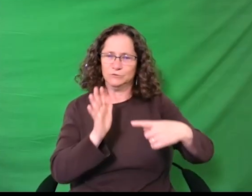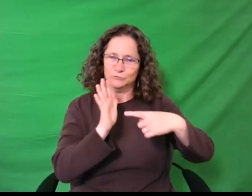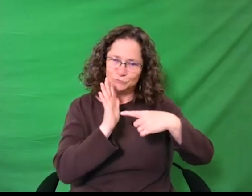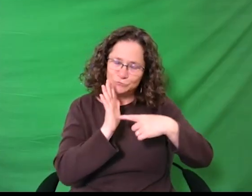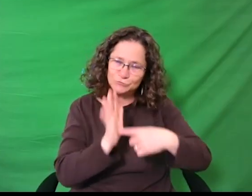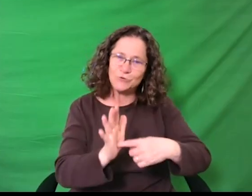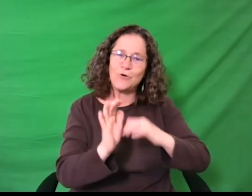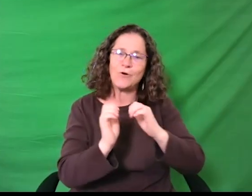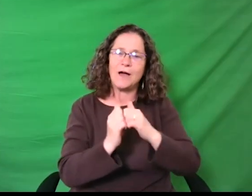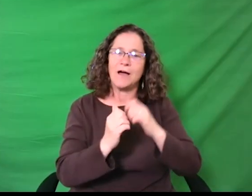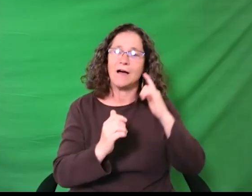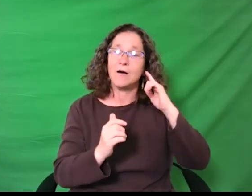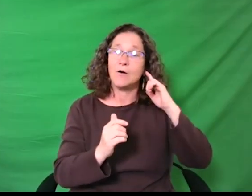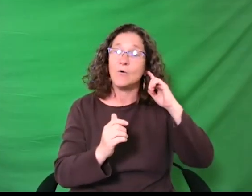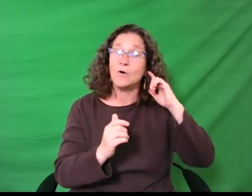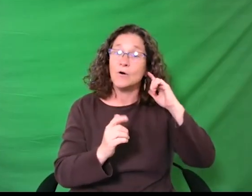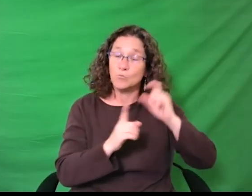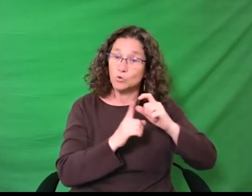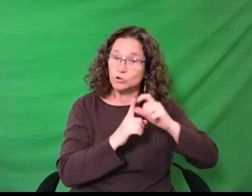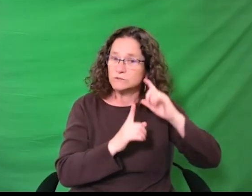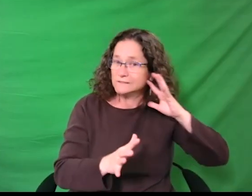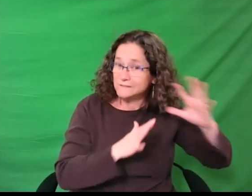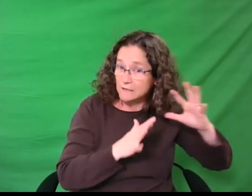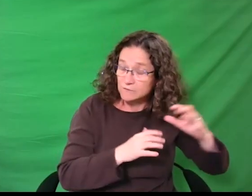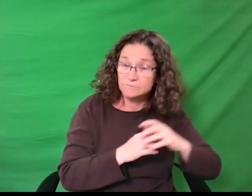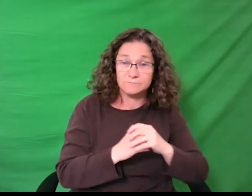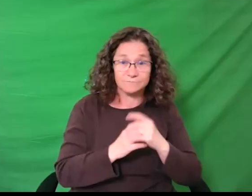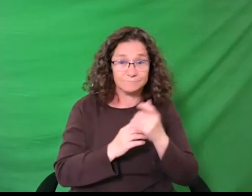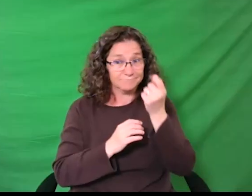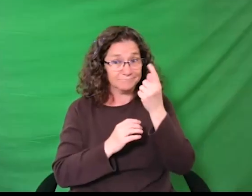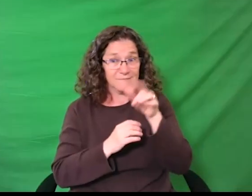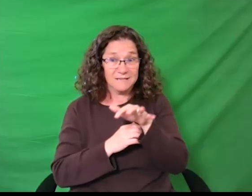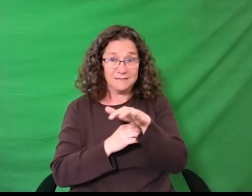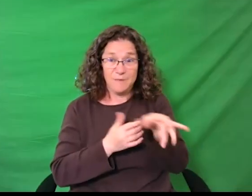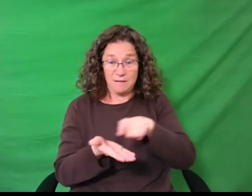Spelling patterns in English have such inconsistent pronunciations.